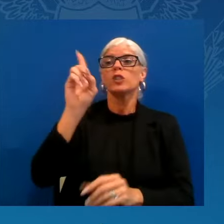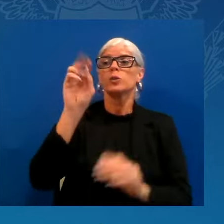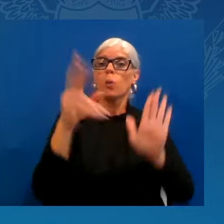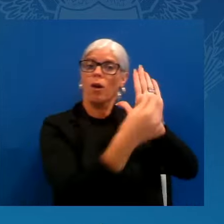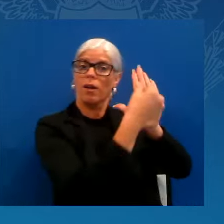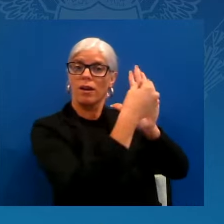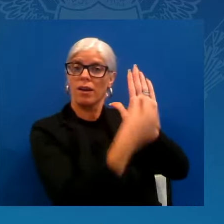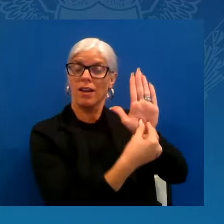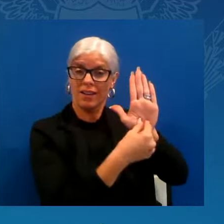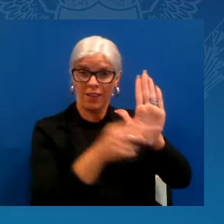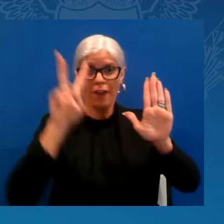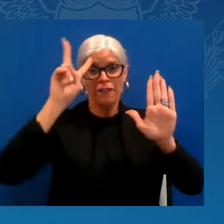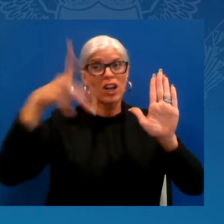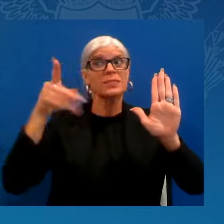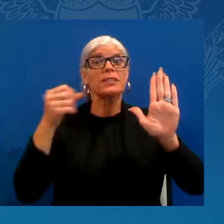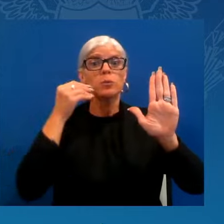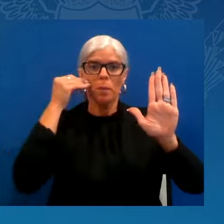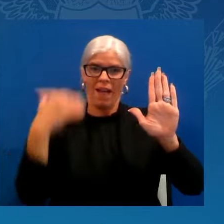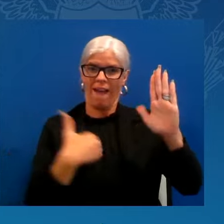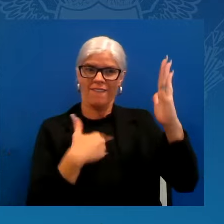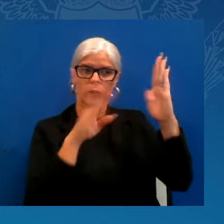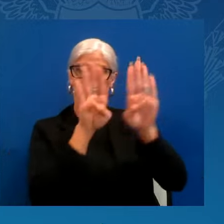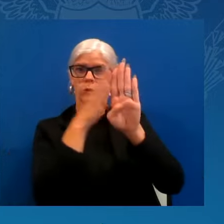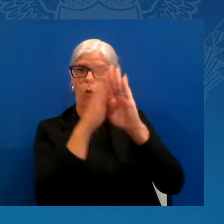The first menorah lit in the residence.